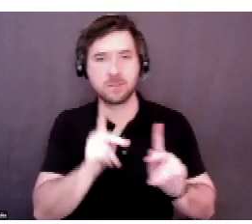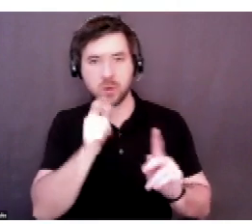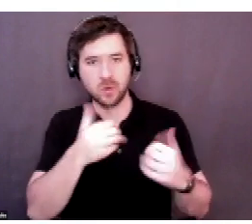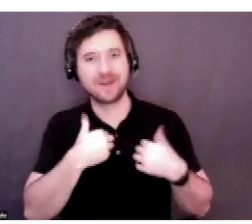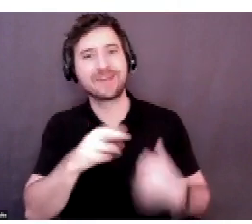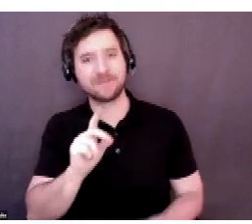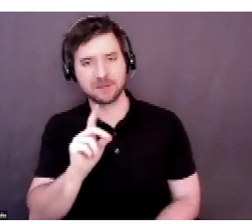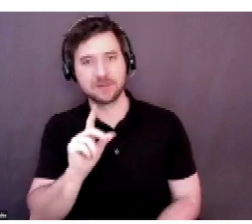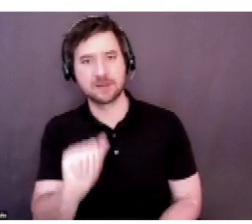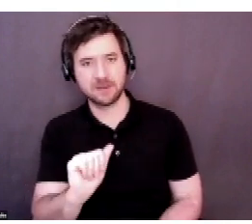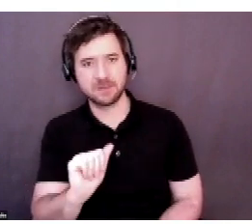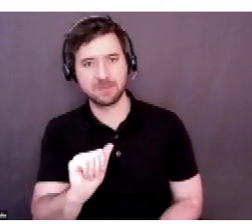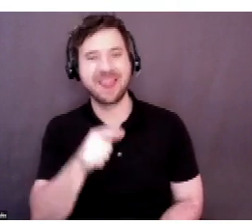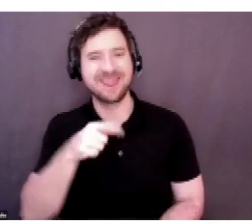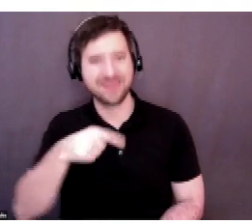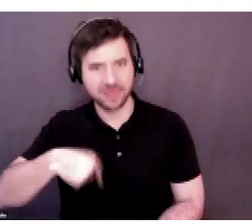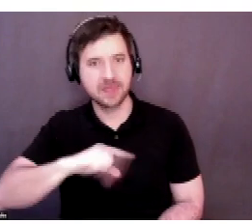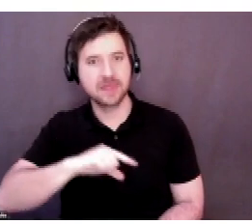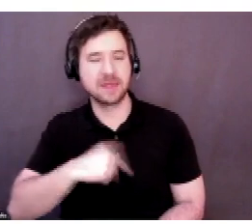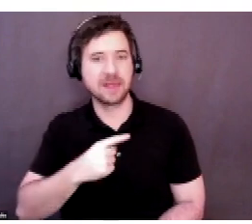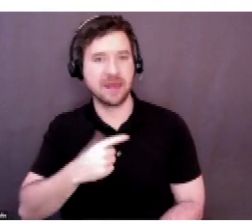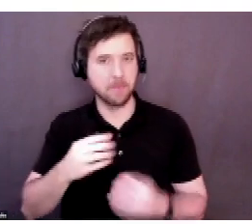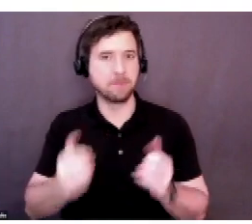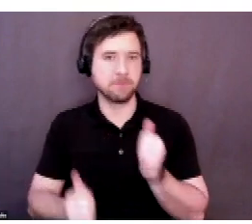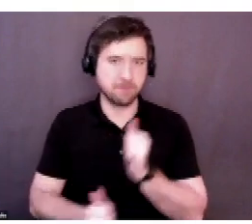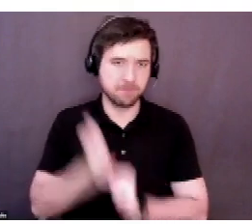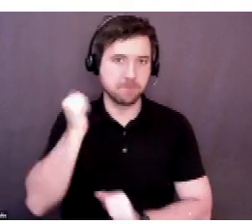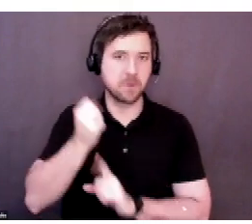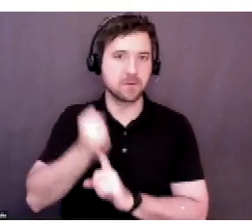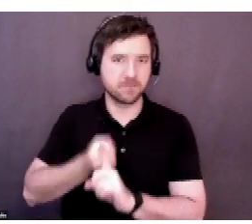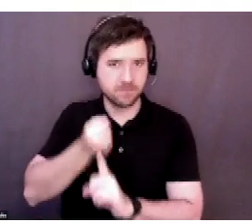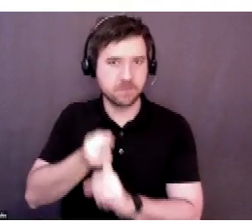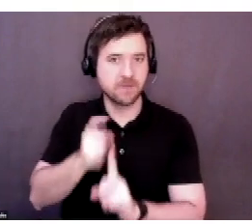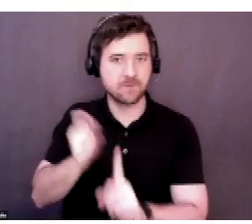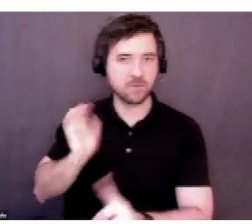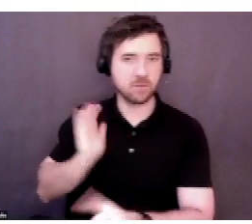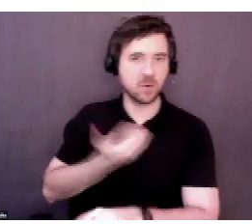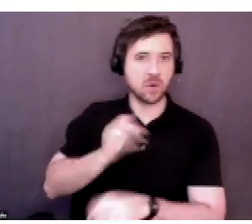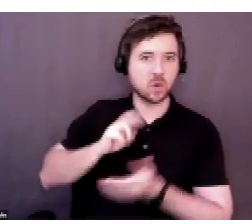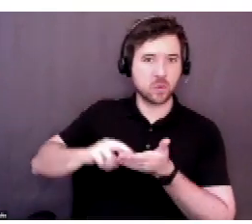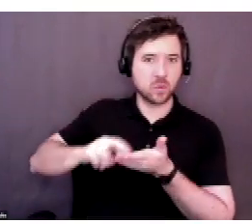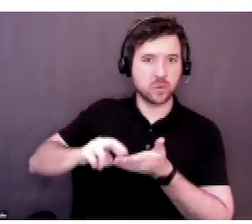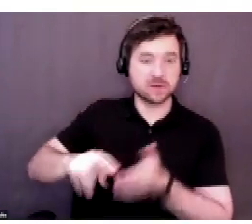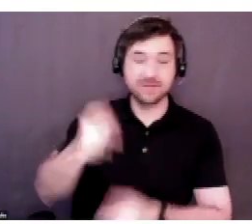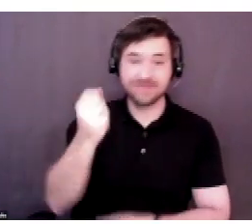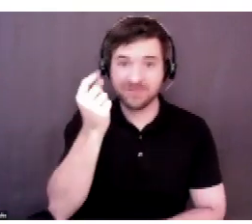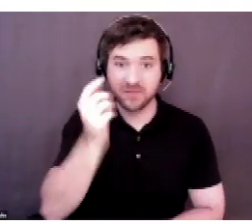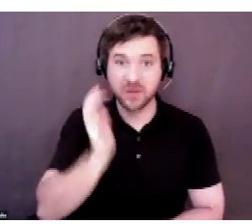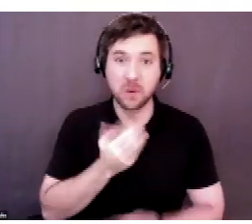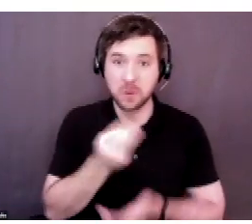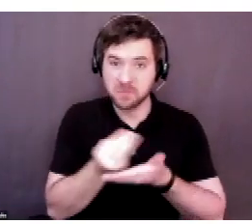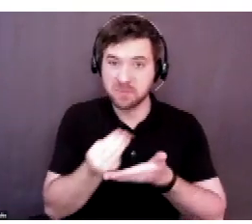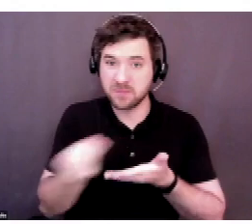And we try to provide our materials in multiple formats. After this presentation, I'm going to be